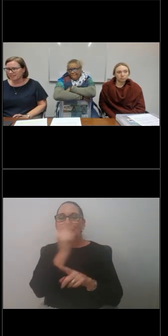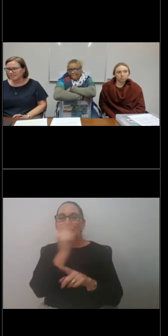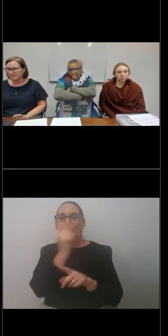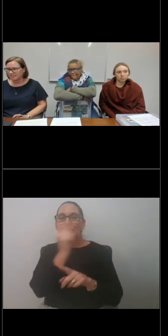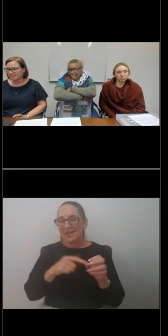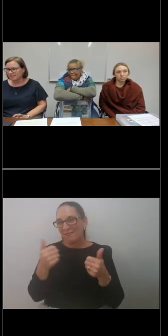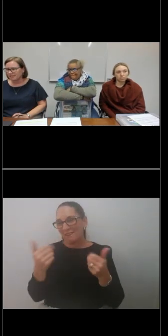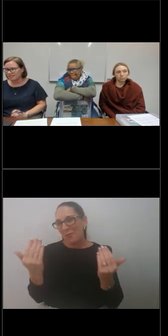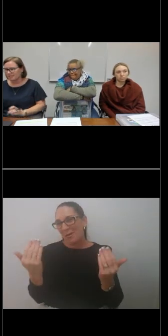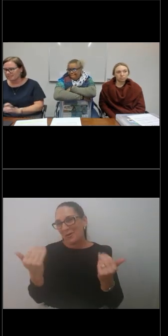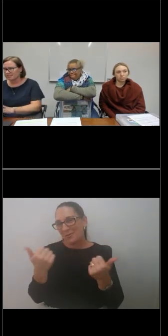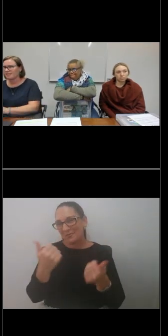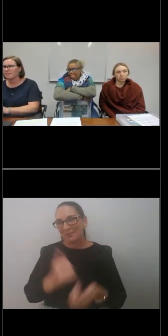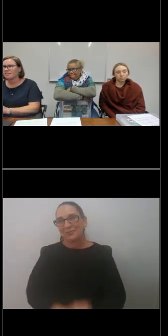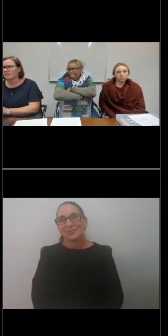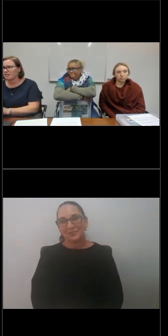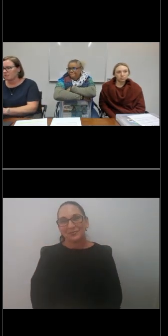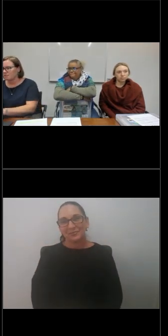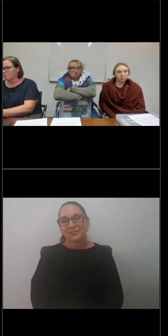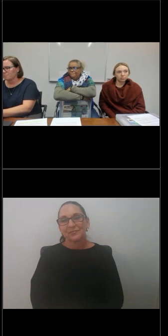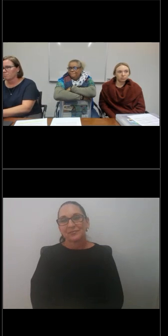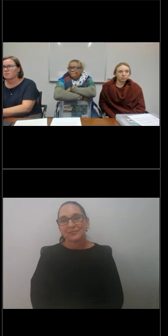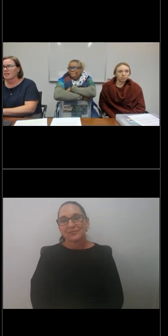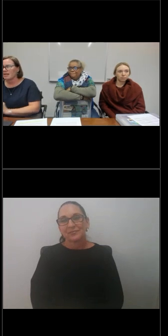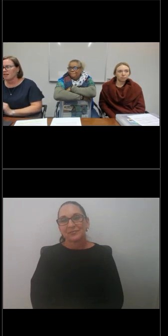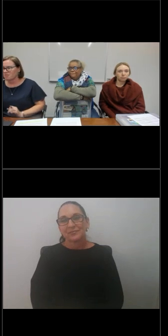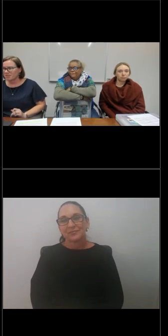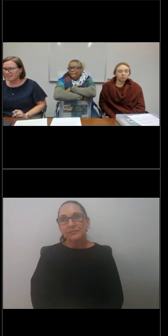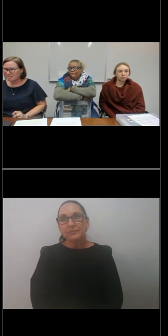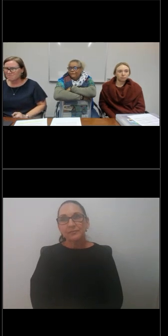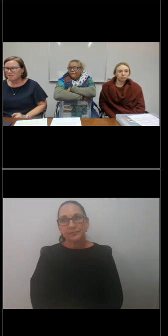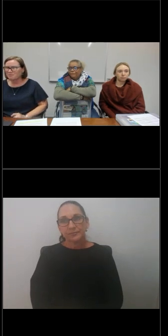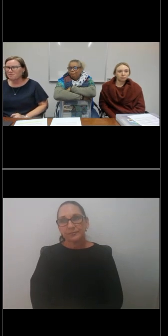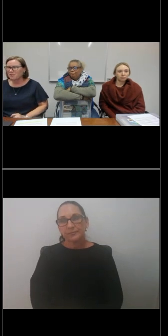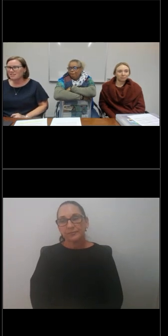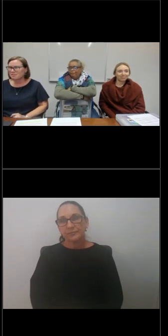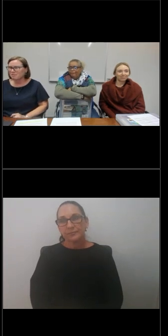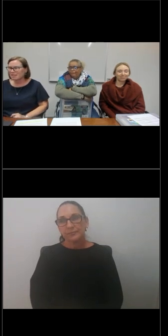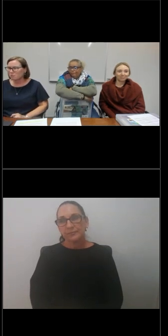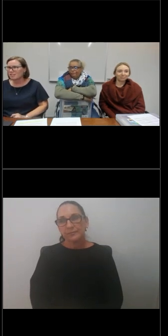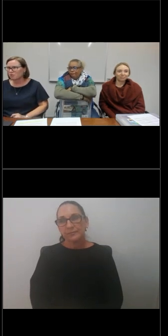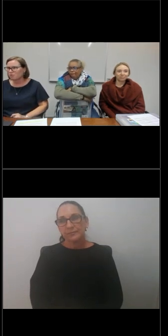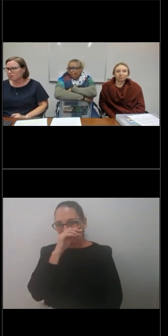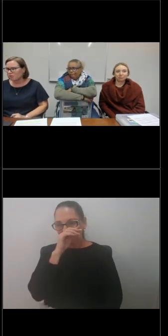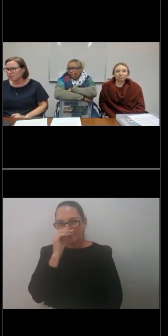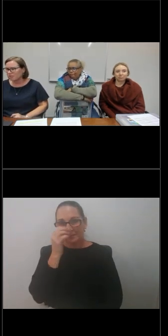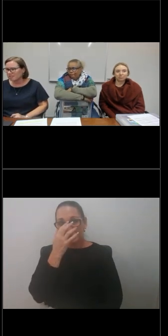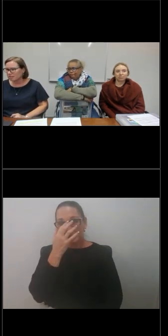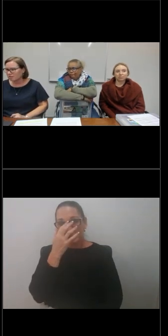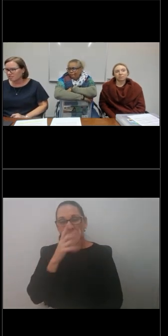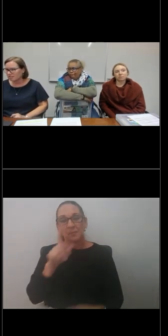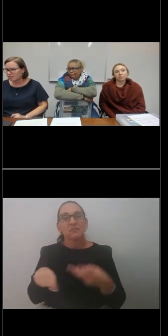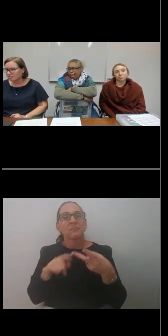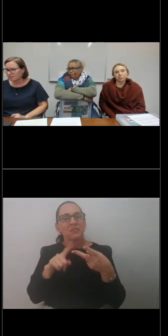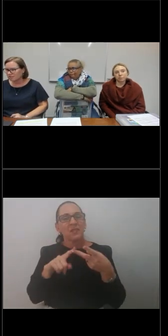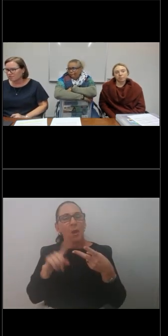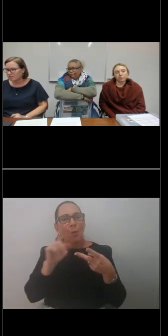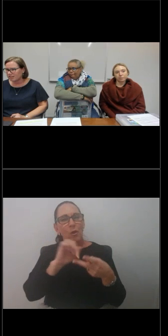great I've got another Poll for you this one is what is your roles I'll just load that one for you